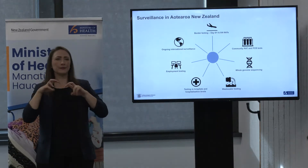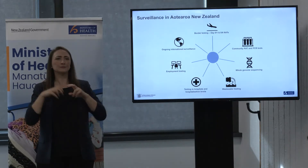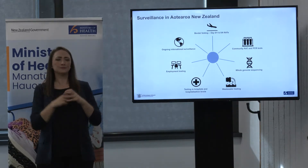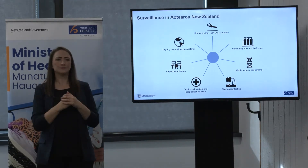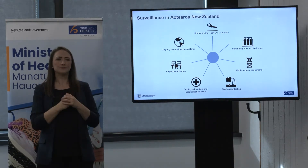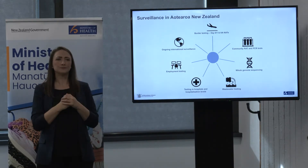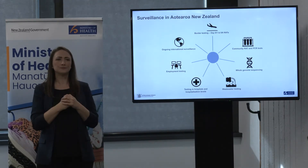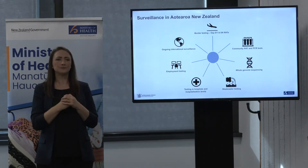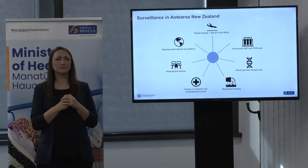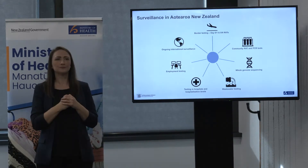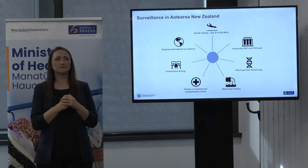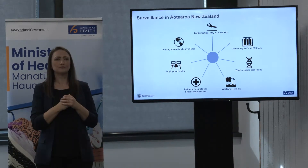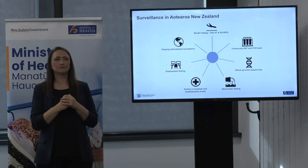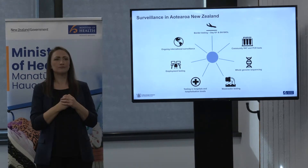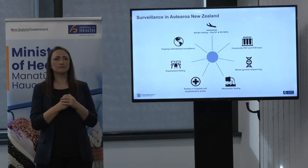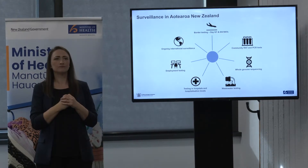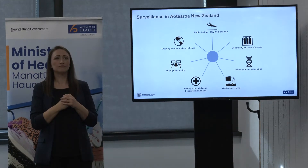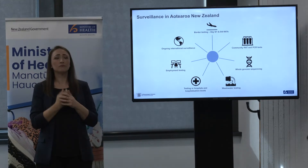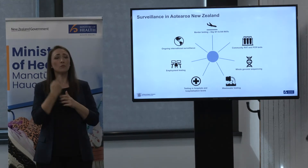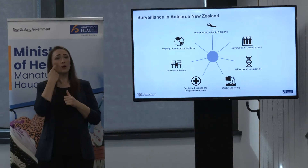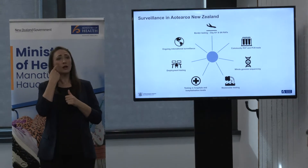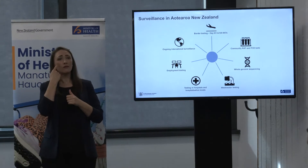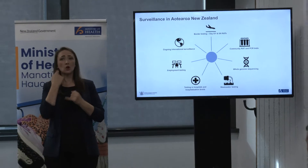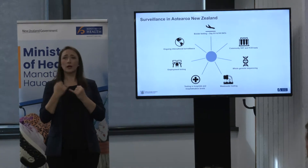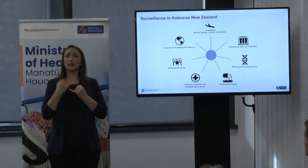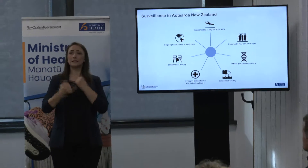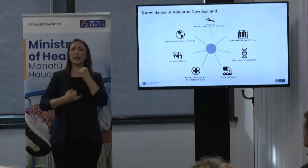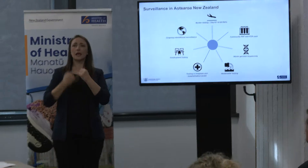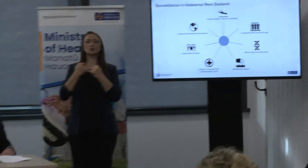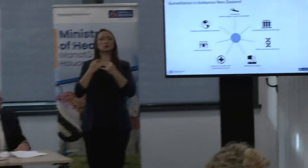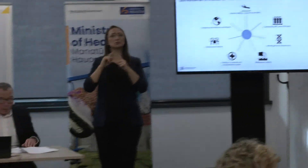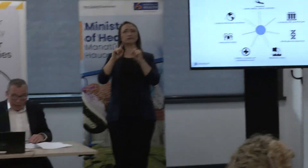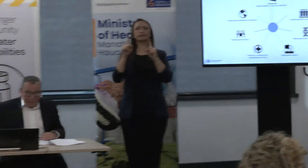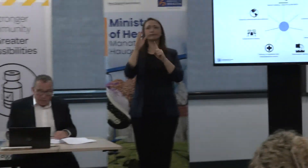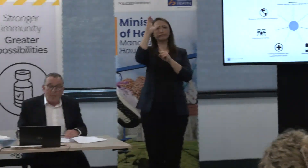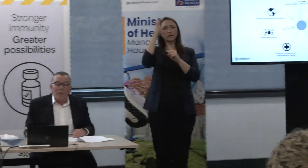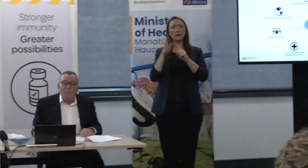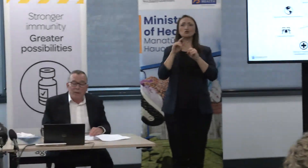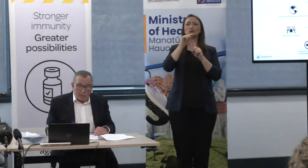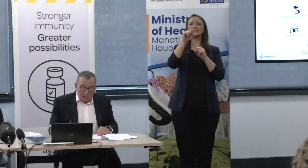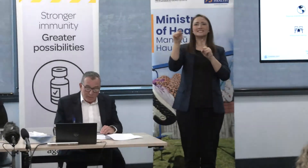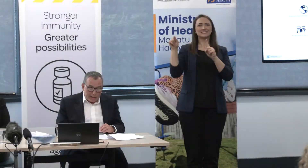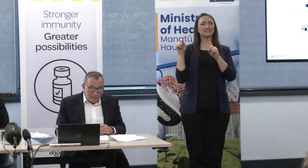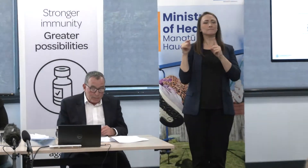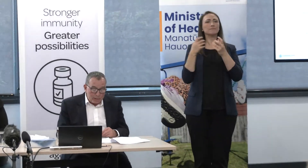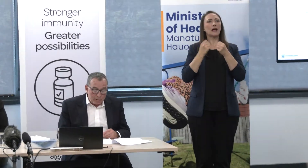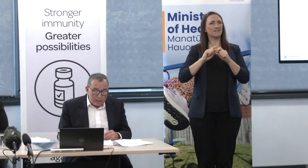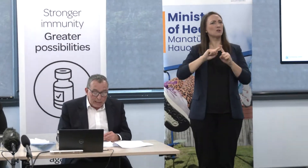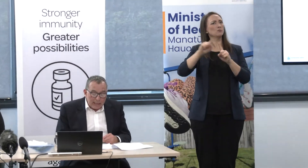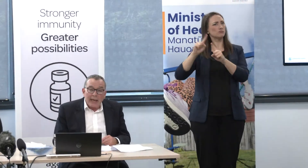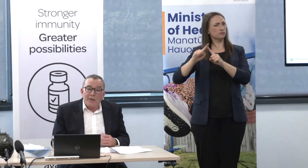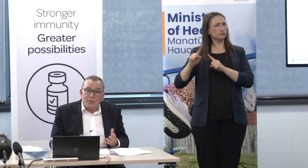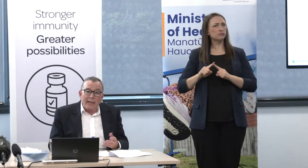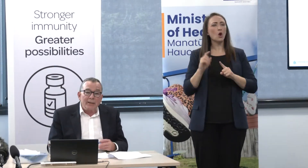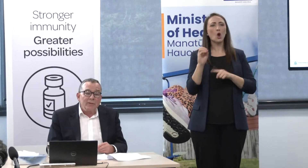If we think now about the international situation, obviously we are still seeing